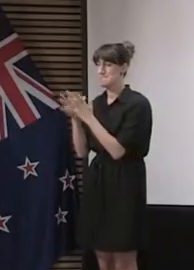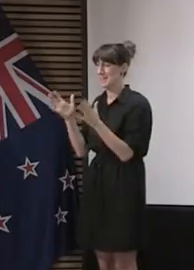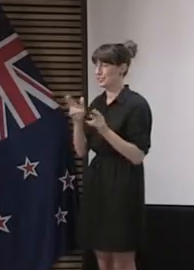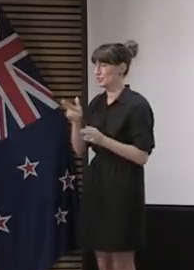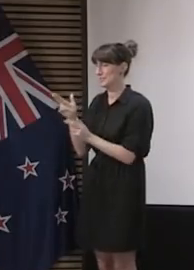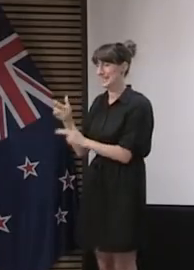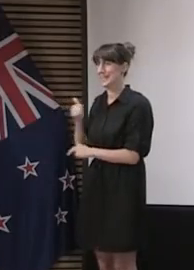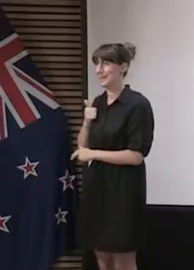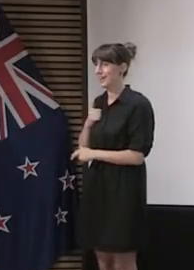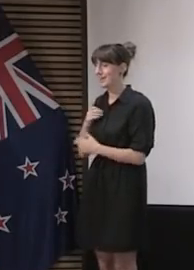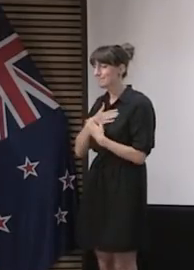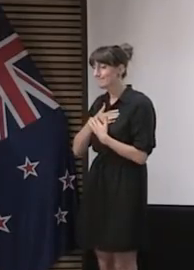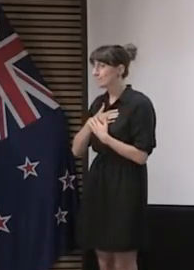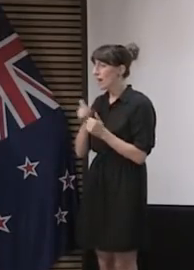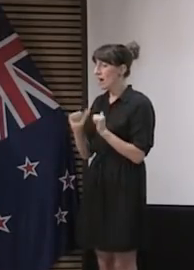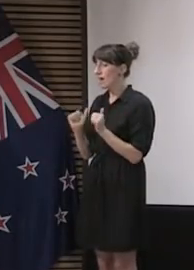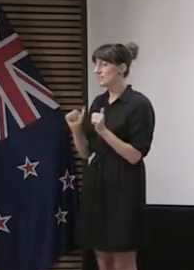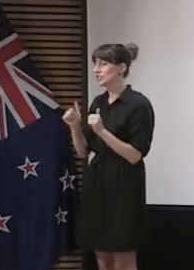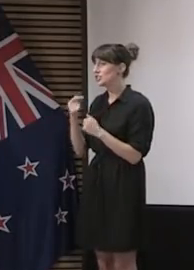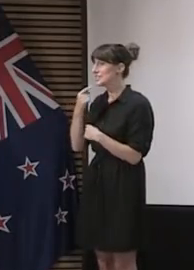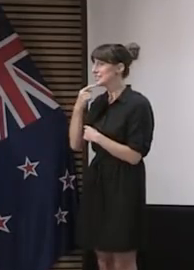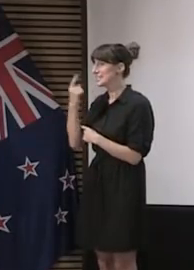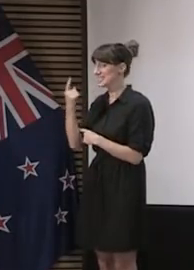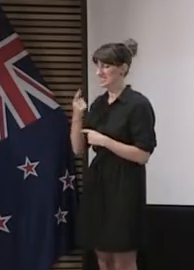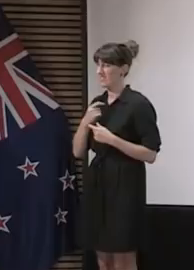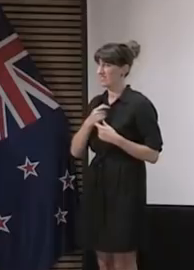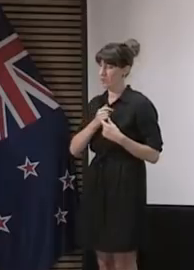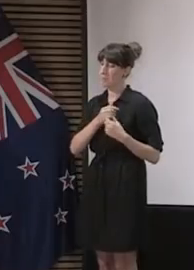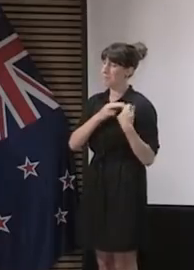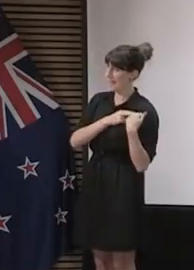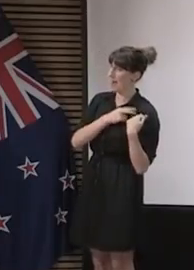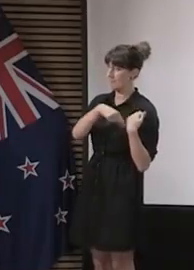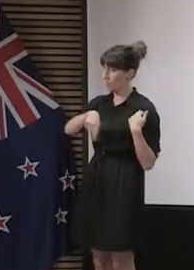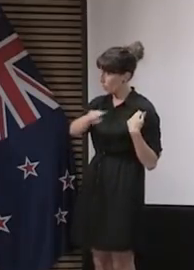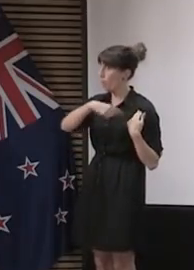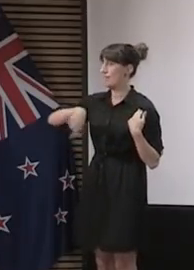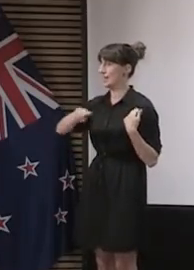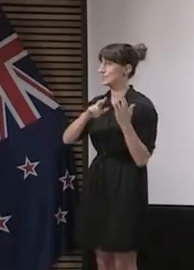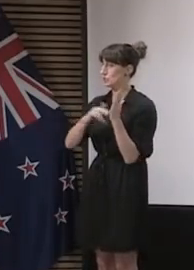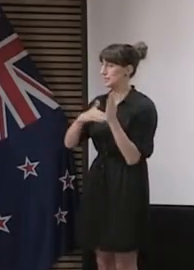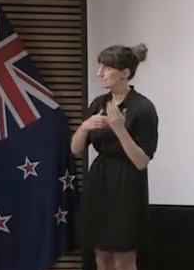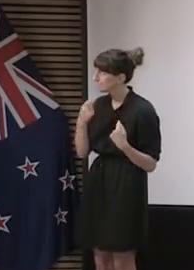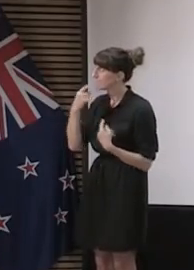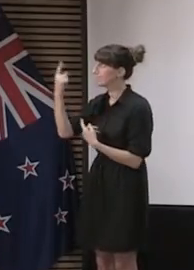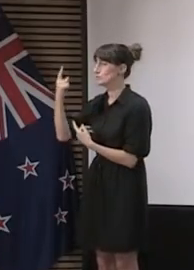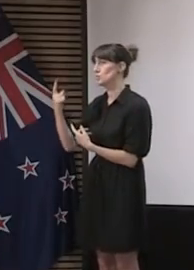I send a message onbehalf of New Zealanders toPrime Minister Trudeau just topass on our